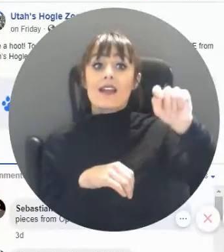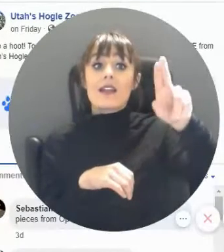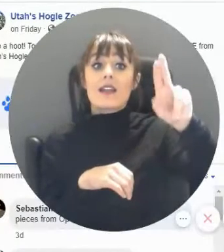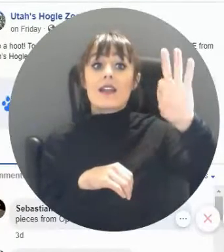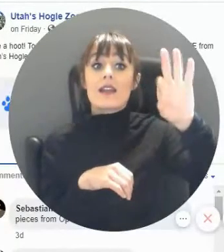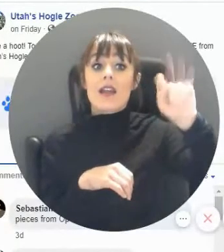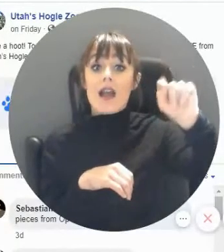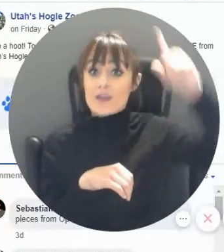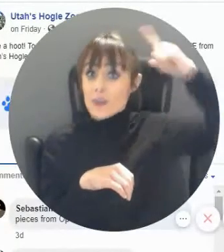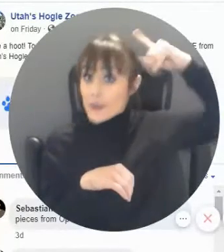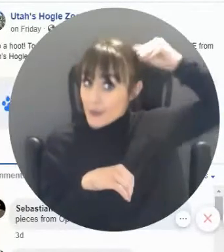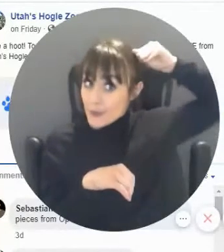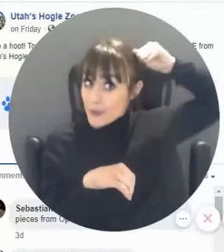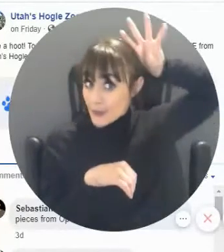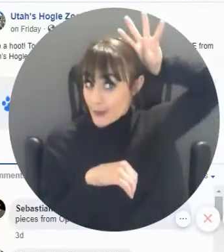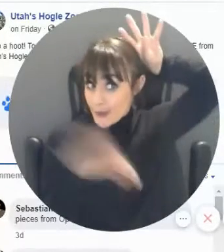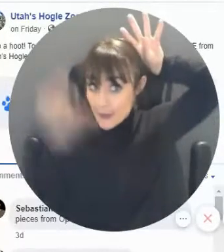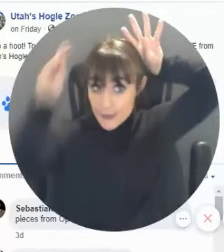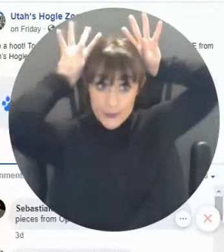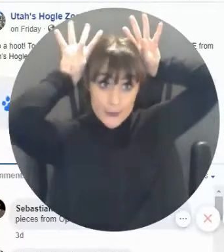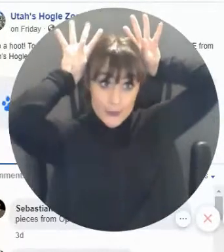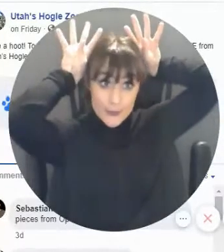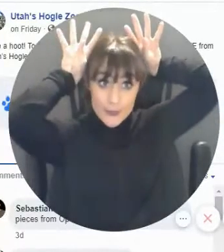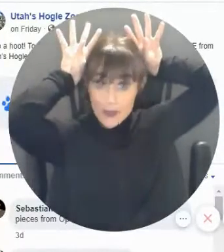Autumn: You are correct. Not their ears! Brad: Some of you have asked that.